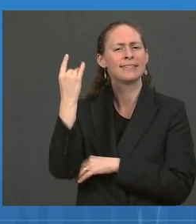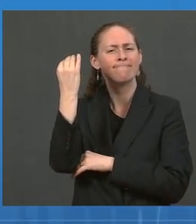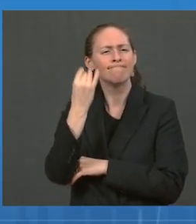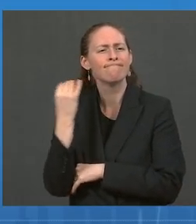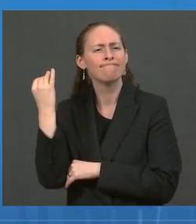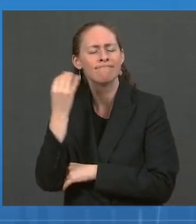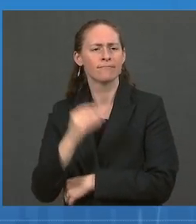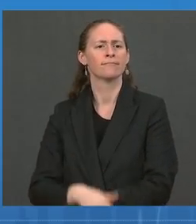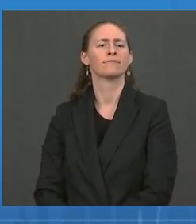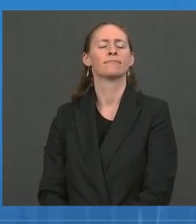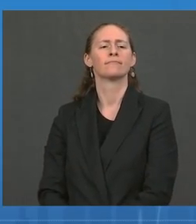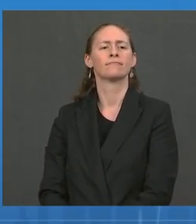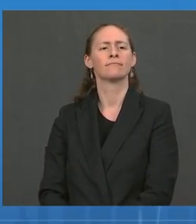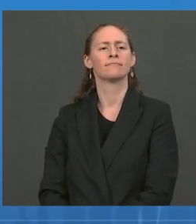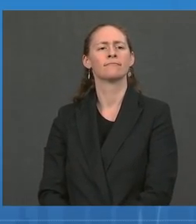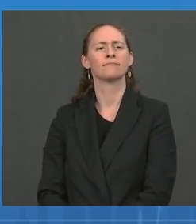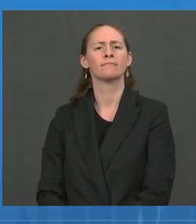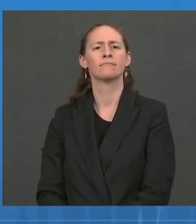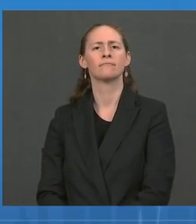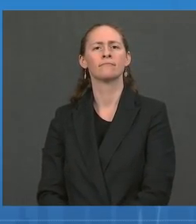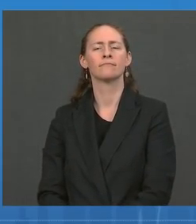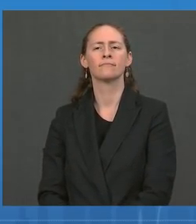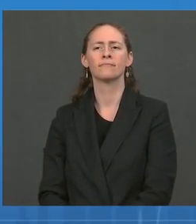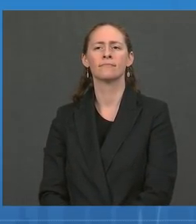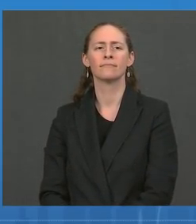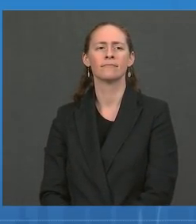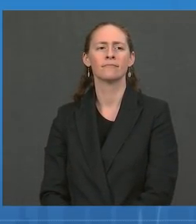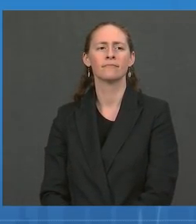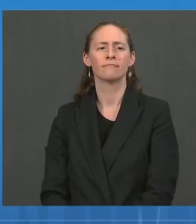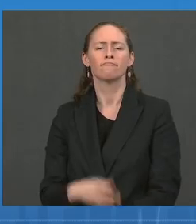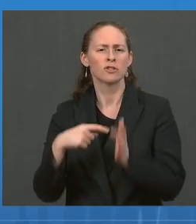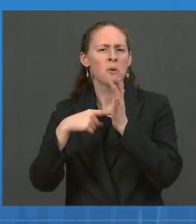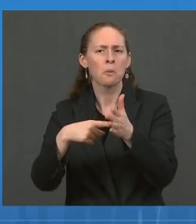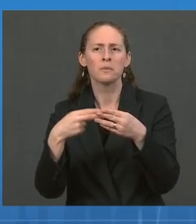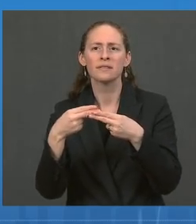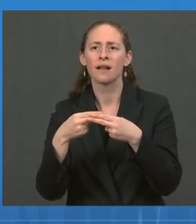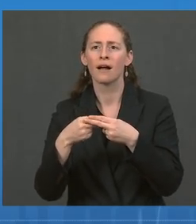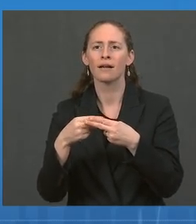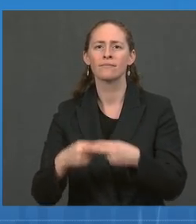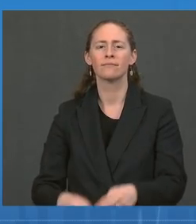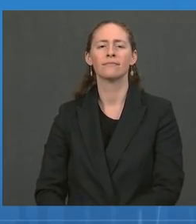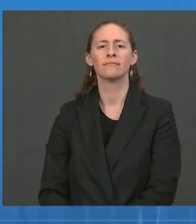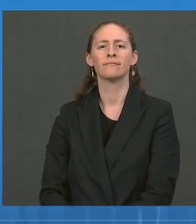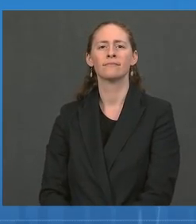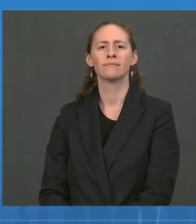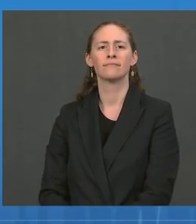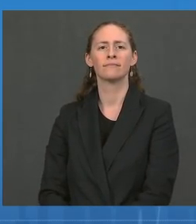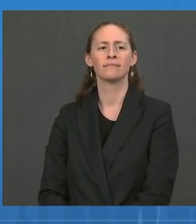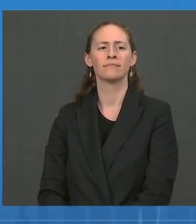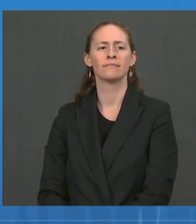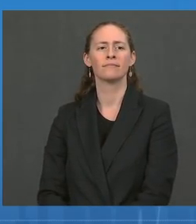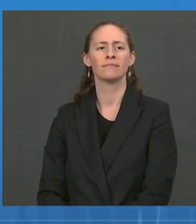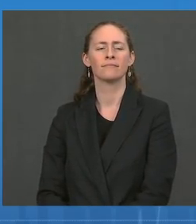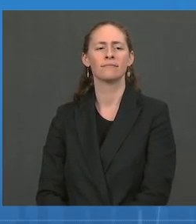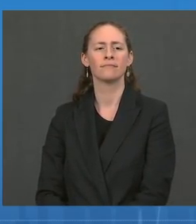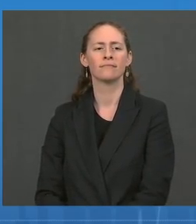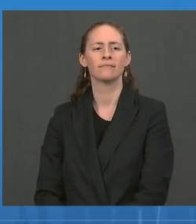next slide, please -- is that David Morens, Jeff Taubenberger, and I --